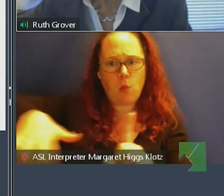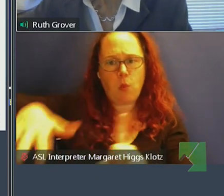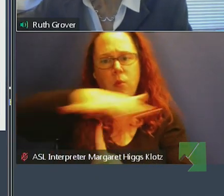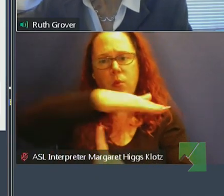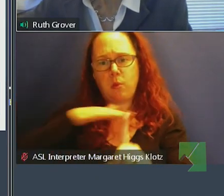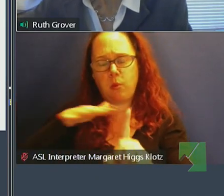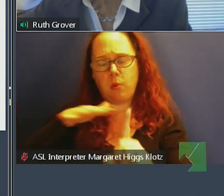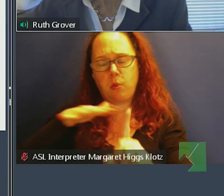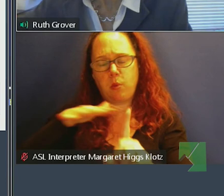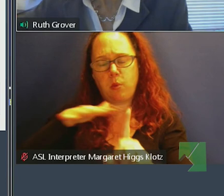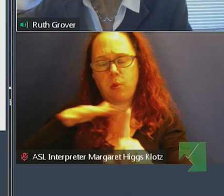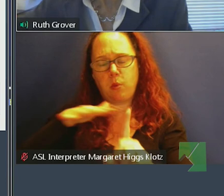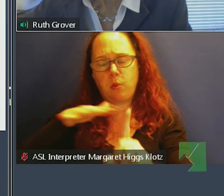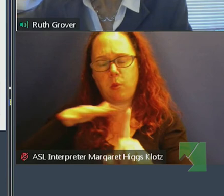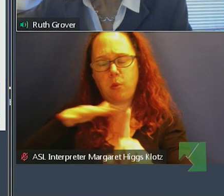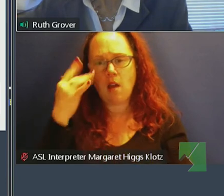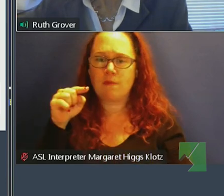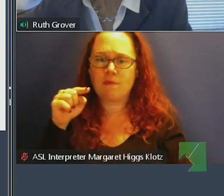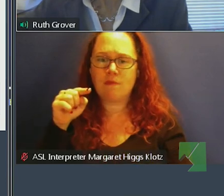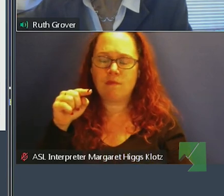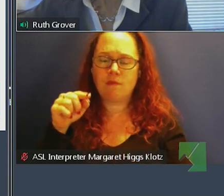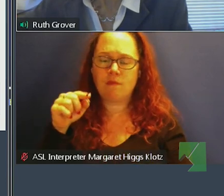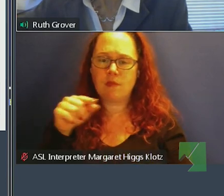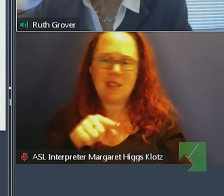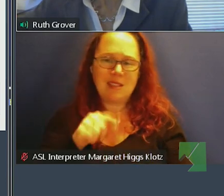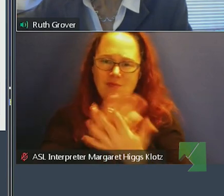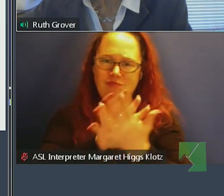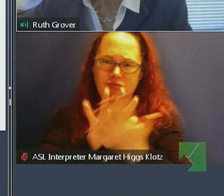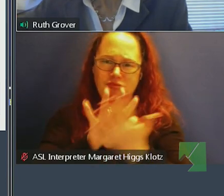submission materials are unclear or vague needs respect.